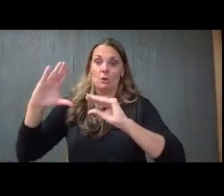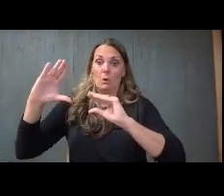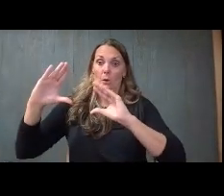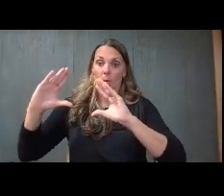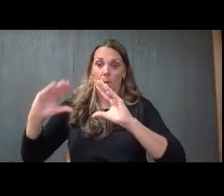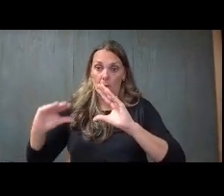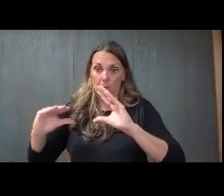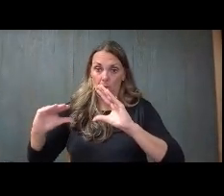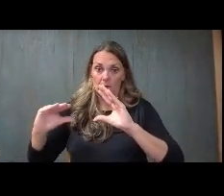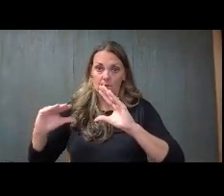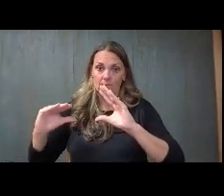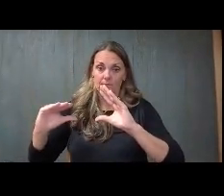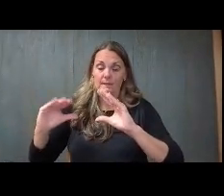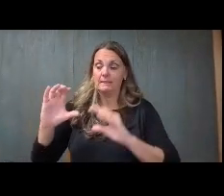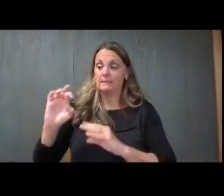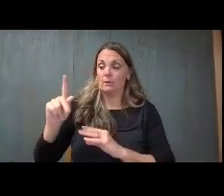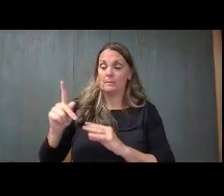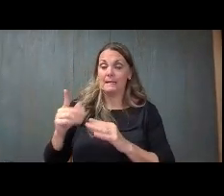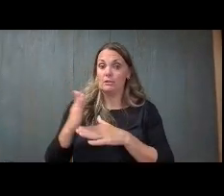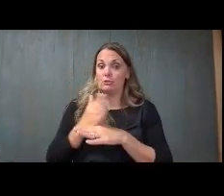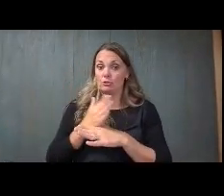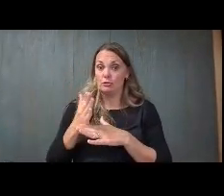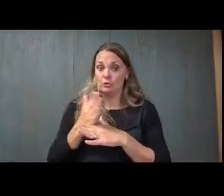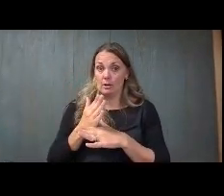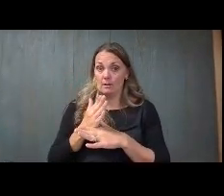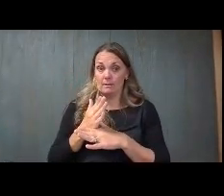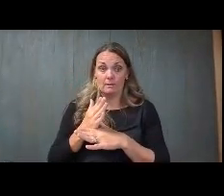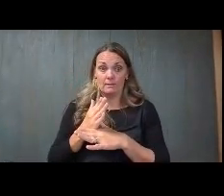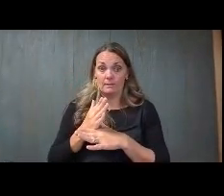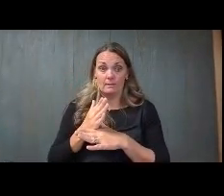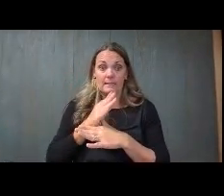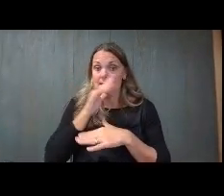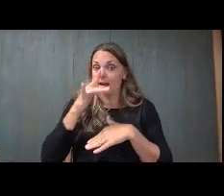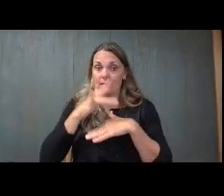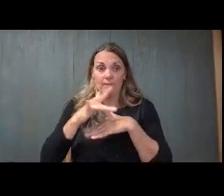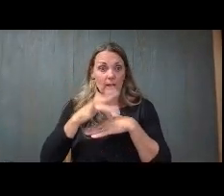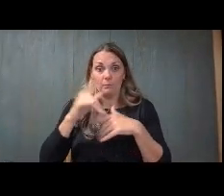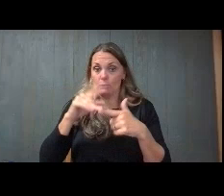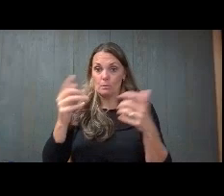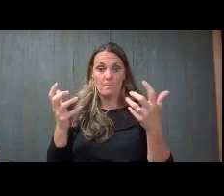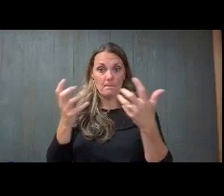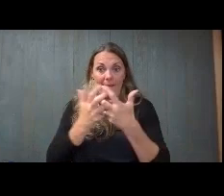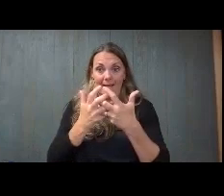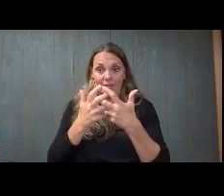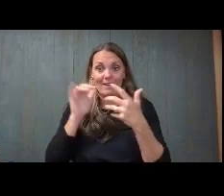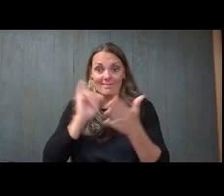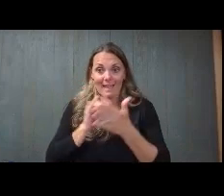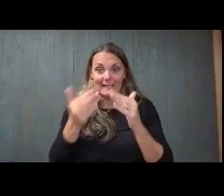the additional CRP share, which is not available to match increases.